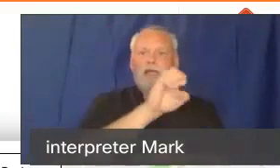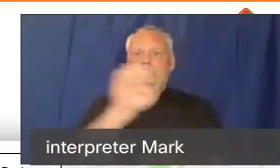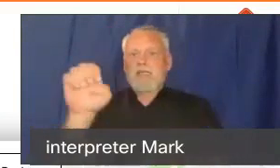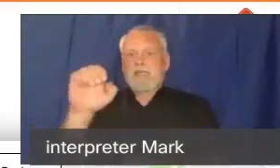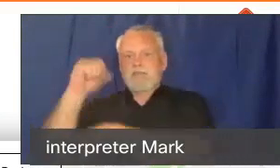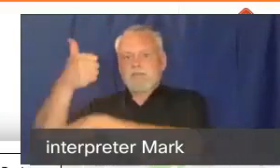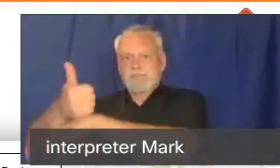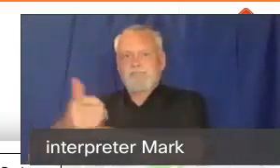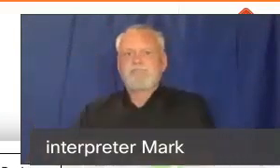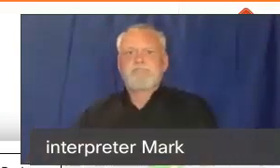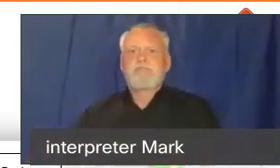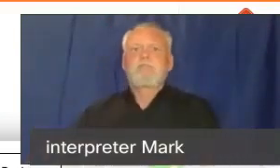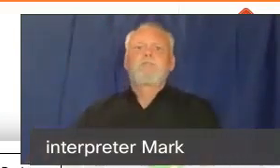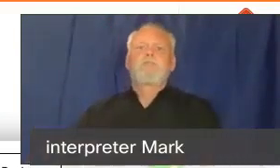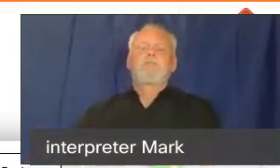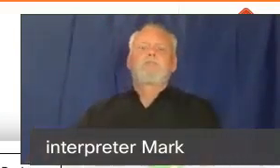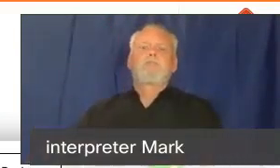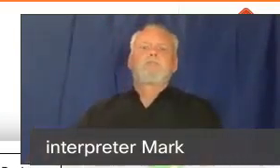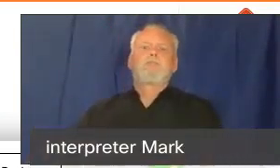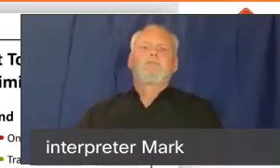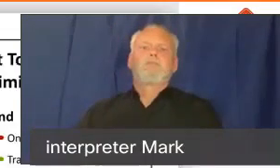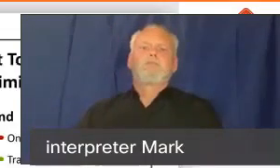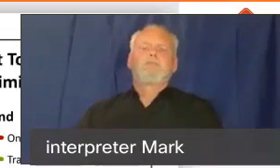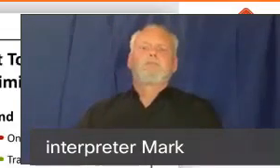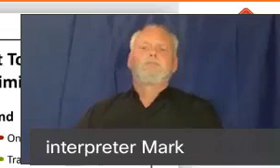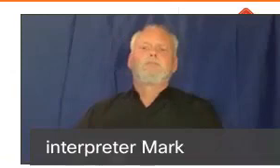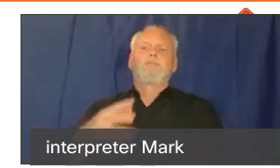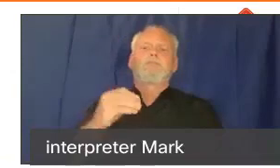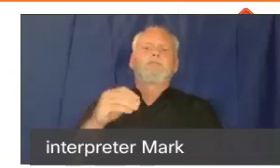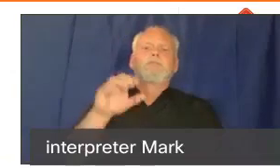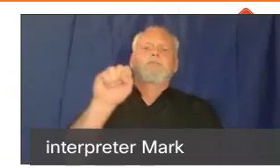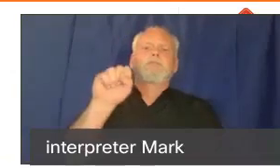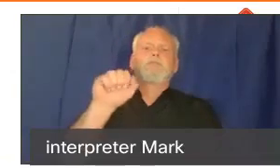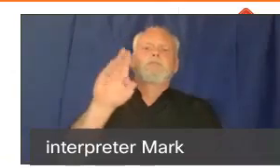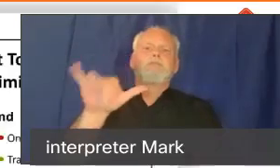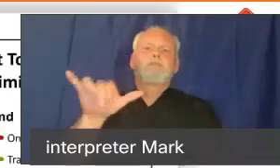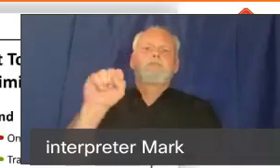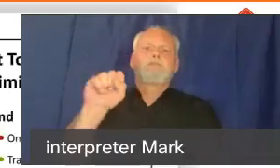And the Sandy Spring North.